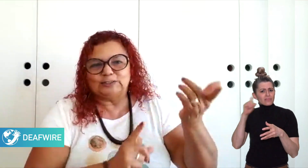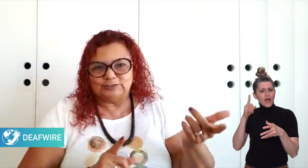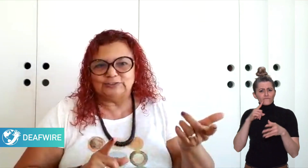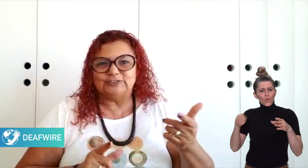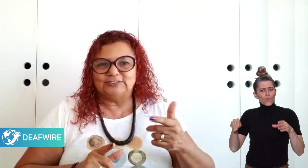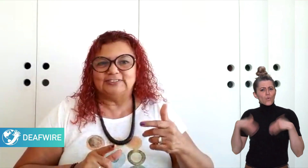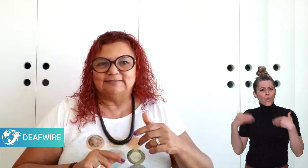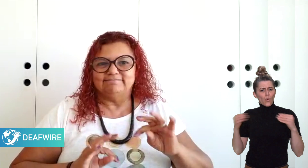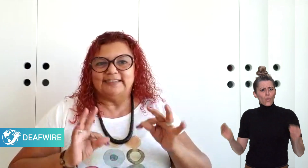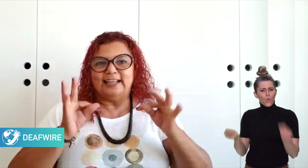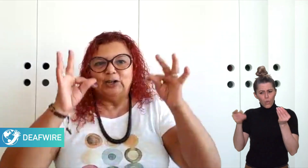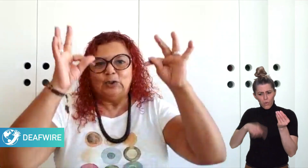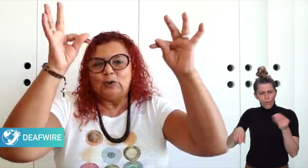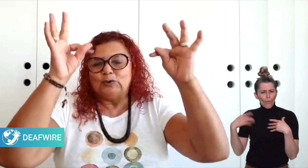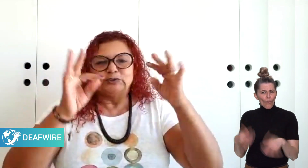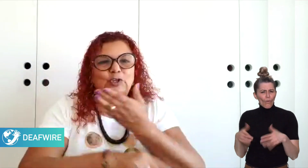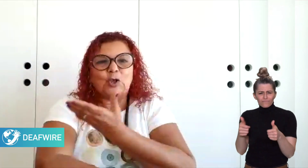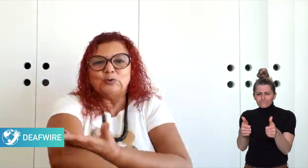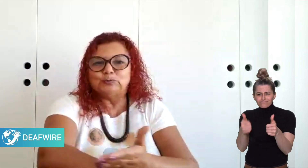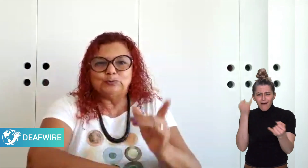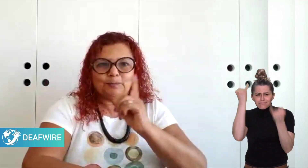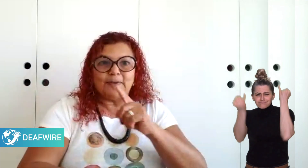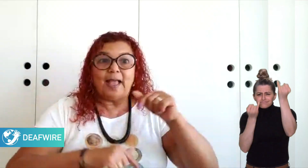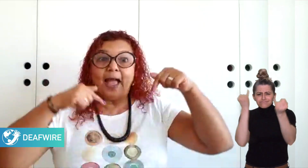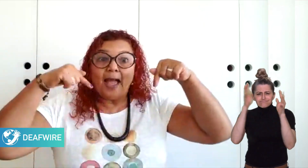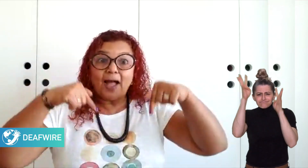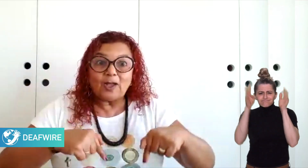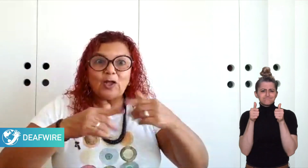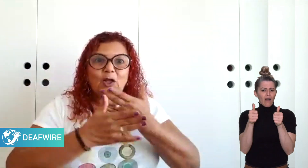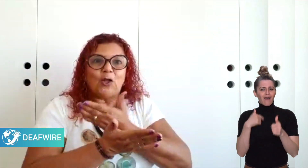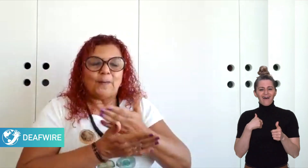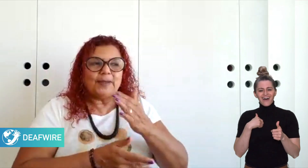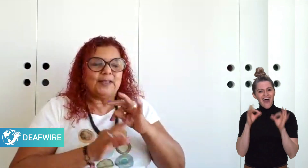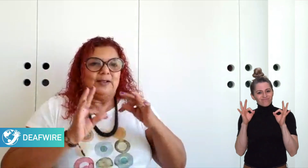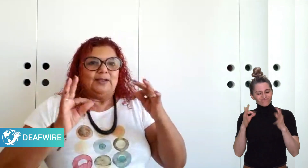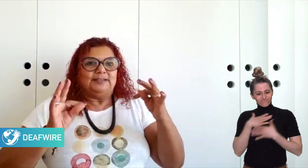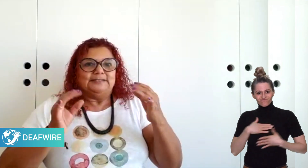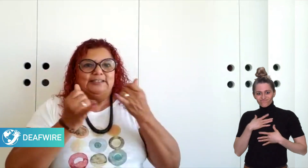we are able to improve our services! Our team of Deaf youth